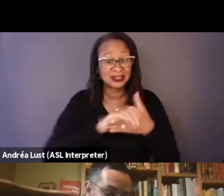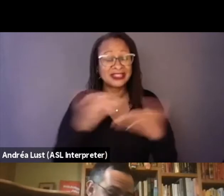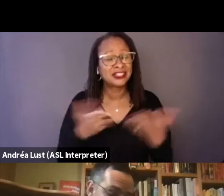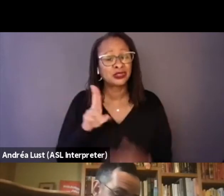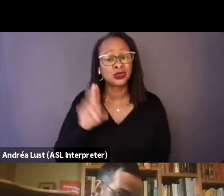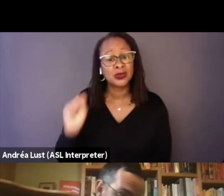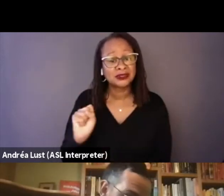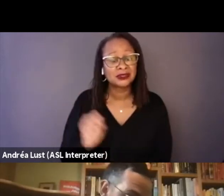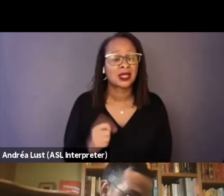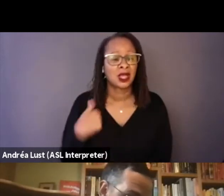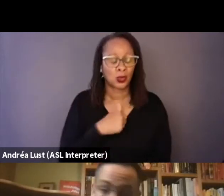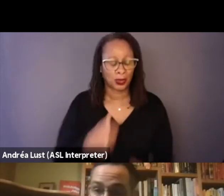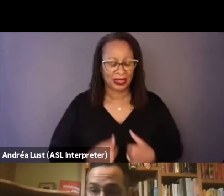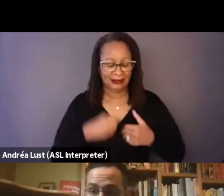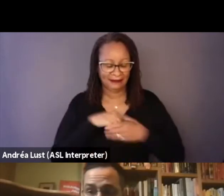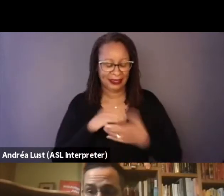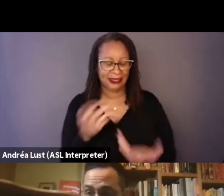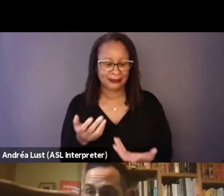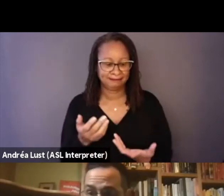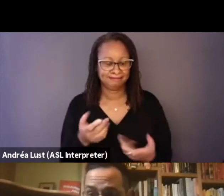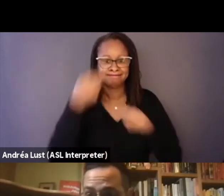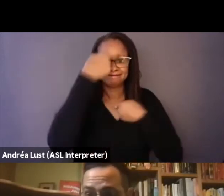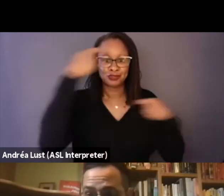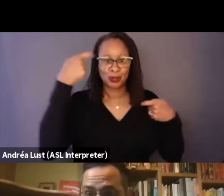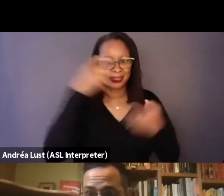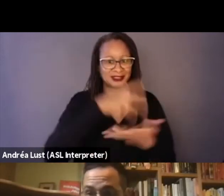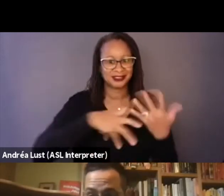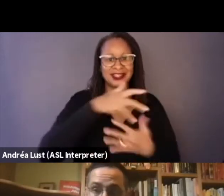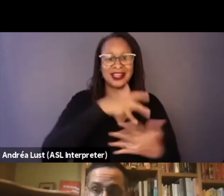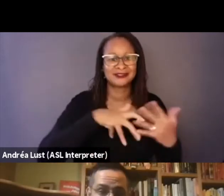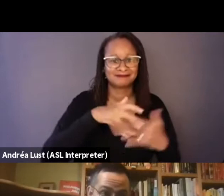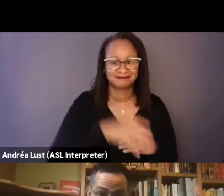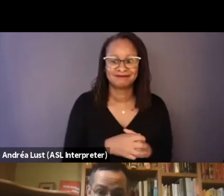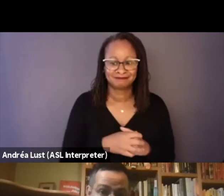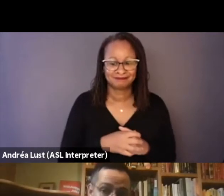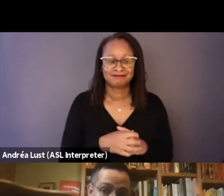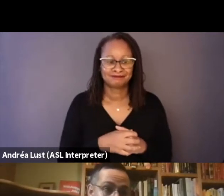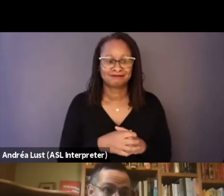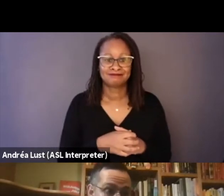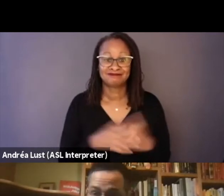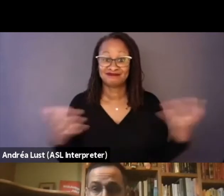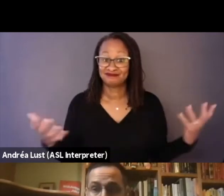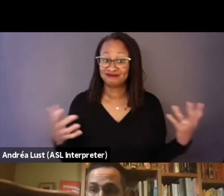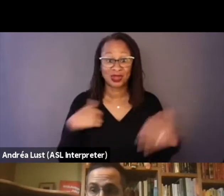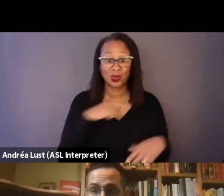is that we live in a traumatized society, you know? This is a- we are a post-war society,